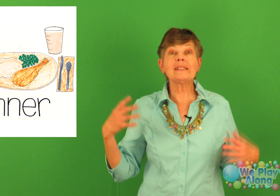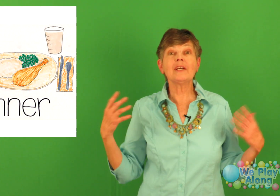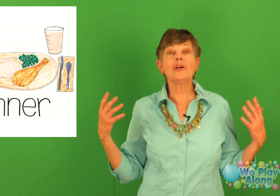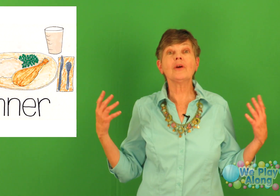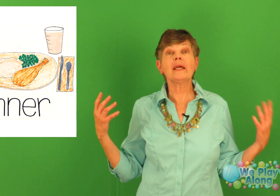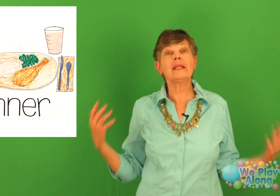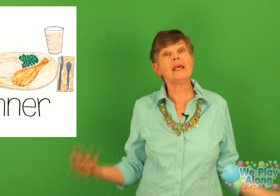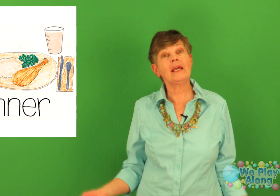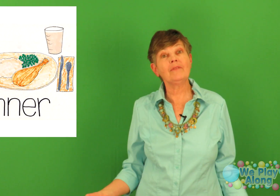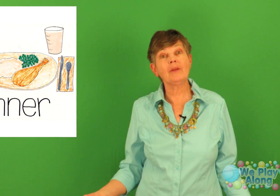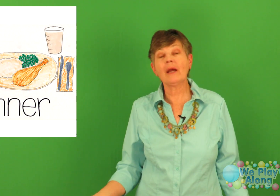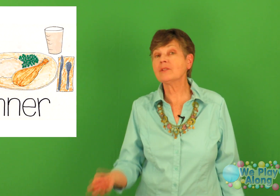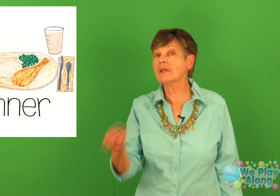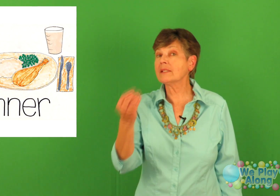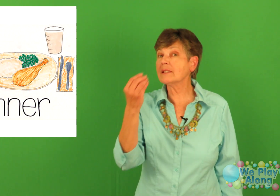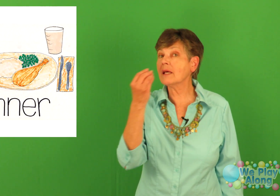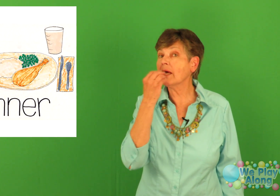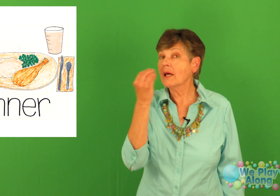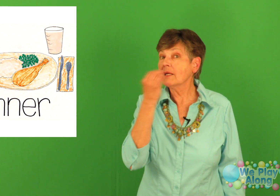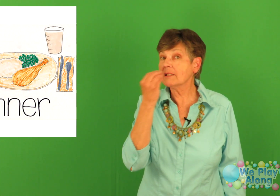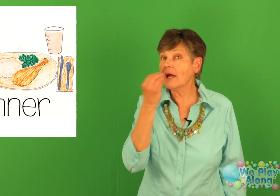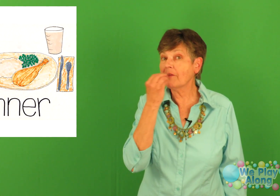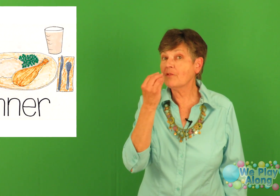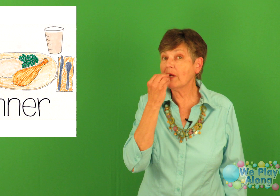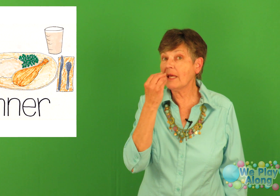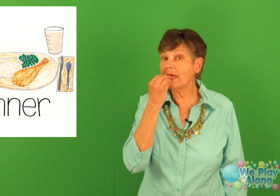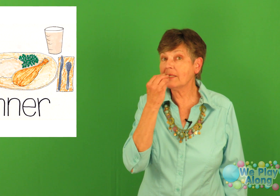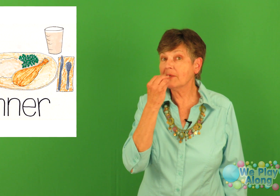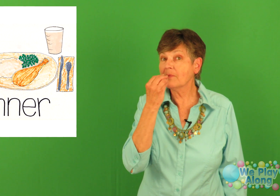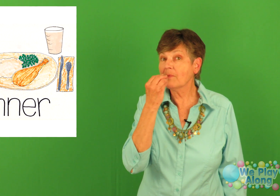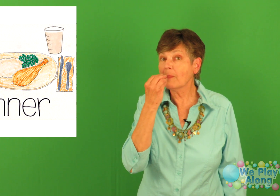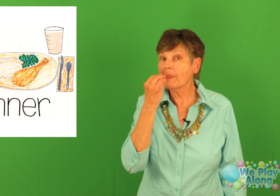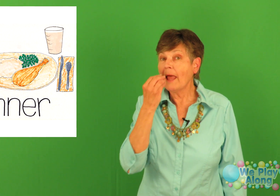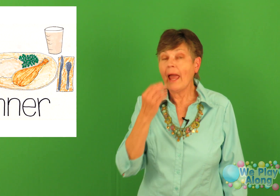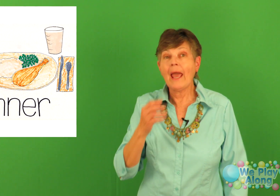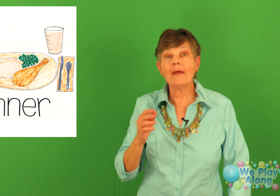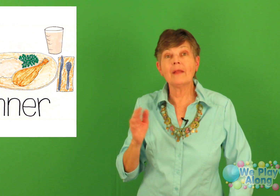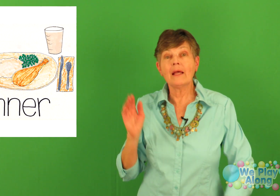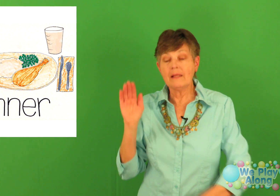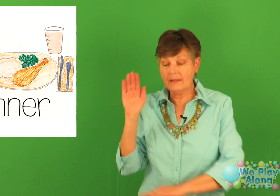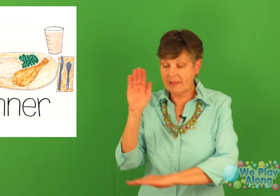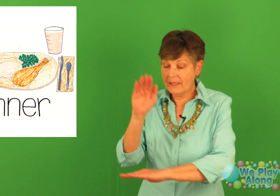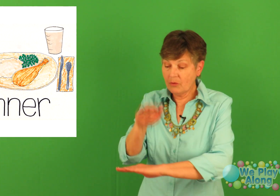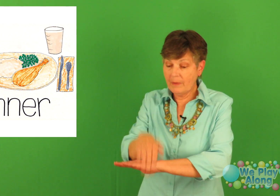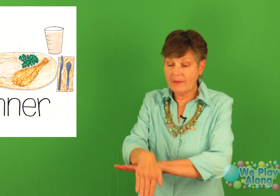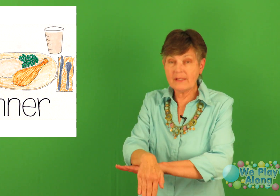dinner in the evening right so this is the sign for eat and this would be the